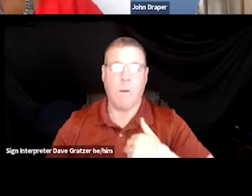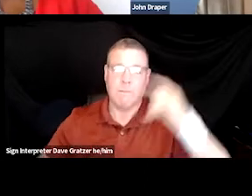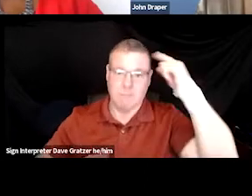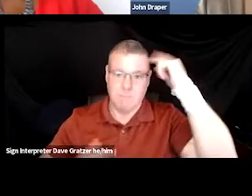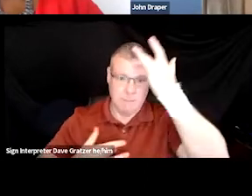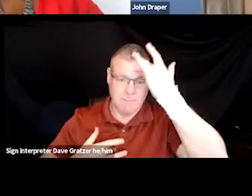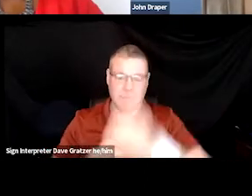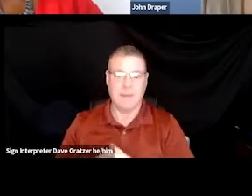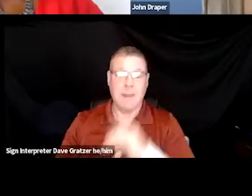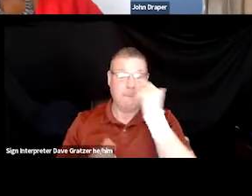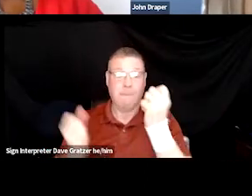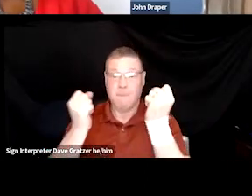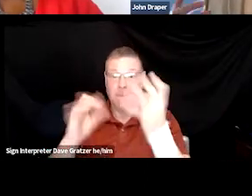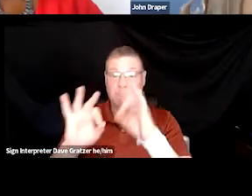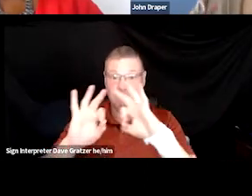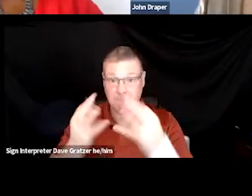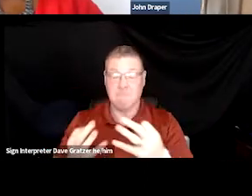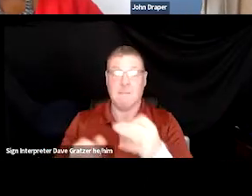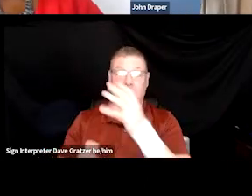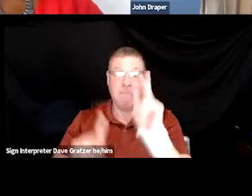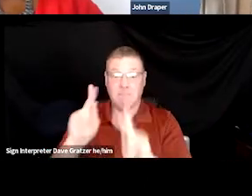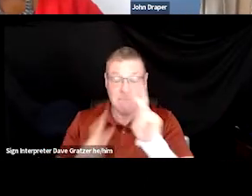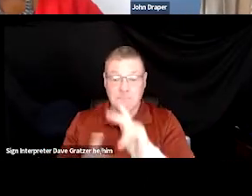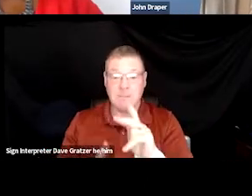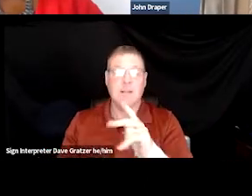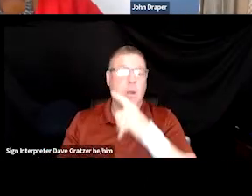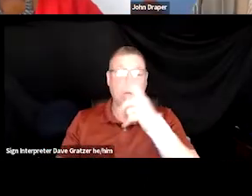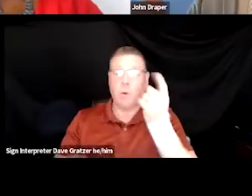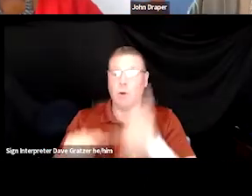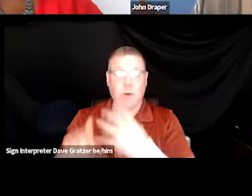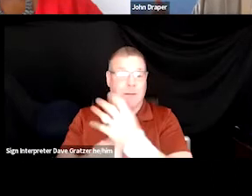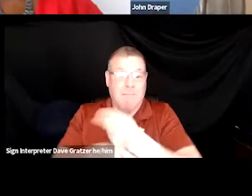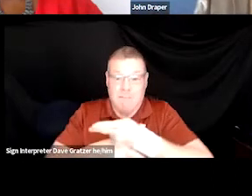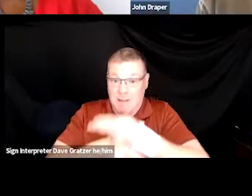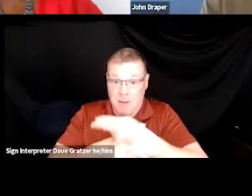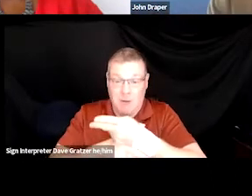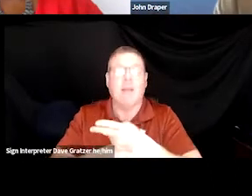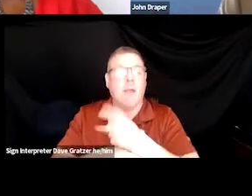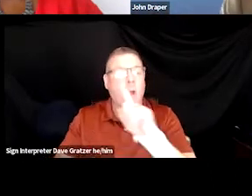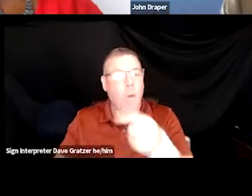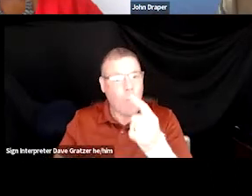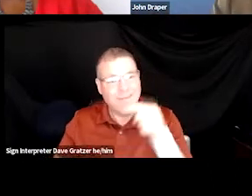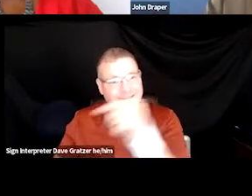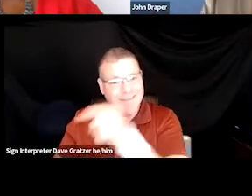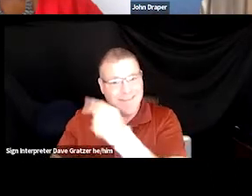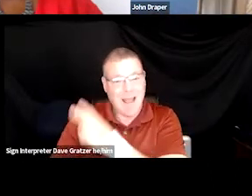because a lot of families and individuals who were not able to get care in the community could only get it in the hospital. And the only way you could do that